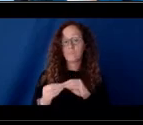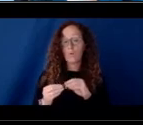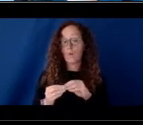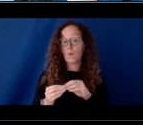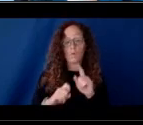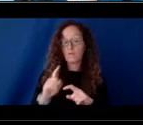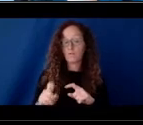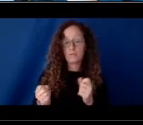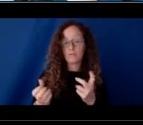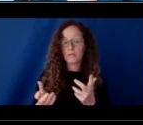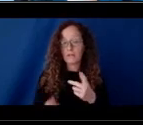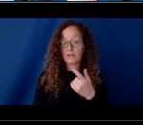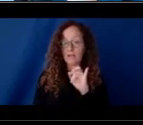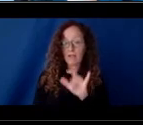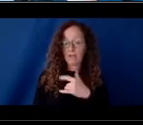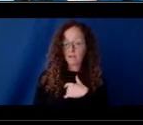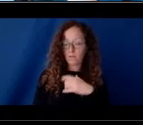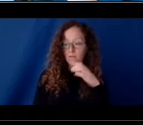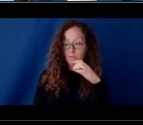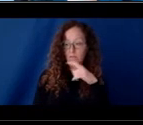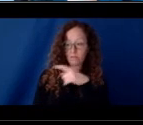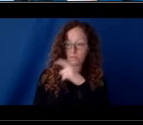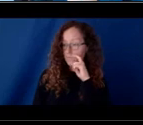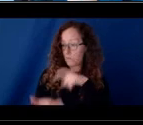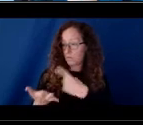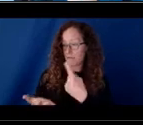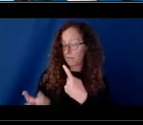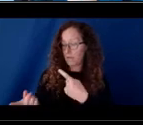do you see anything Gail that stands out to you, because I think we've pretty much